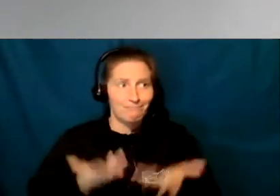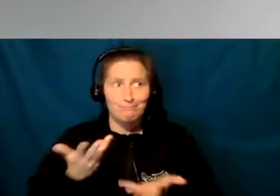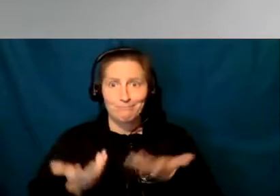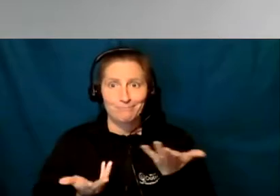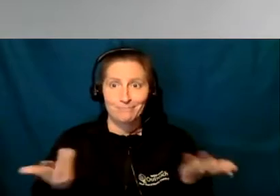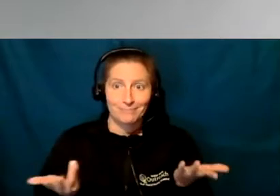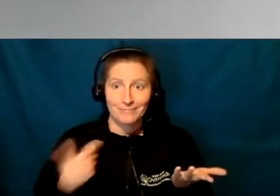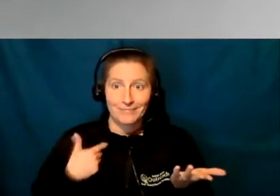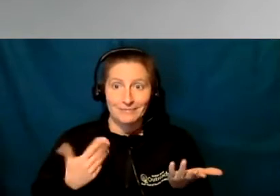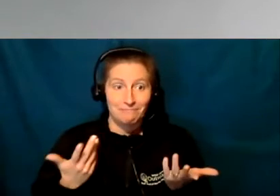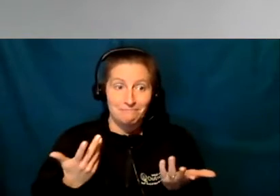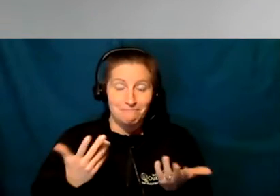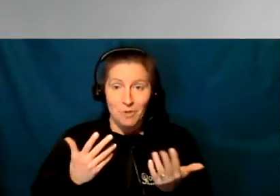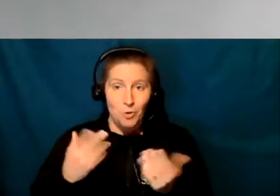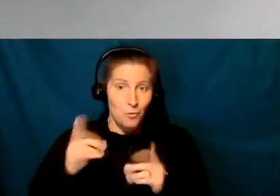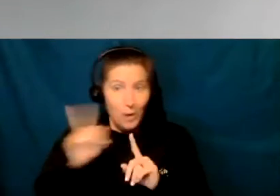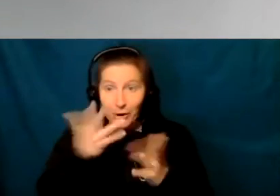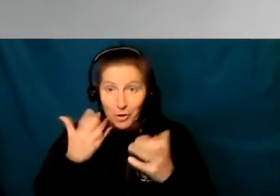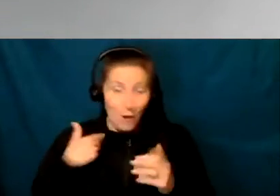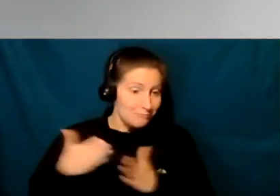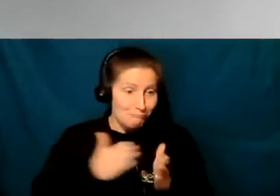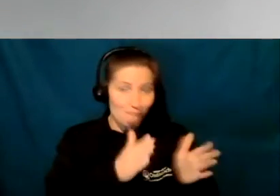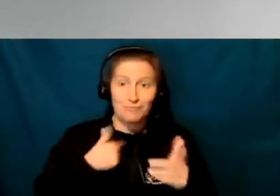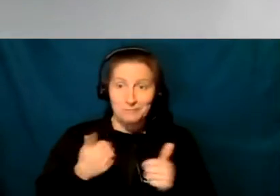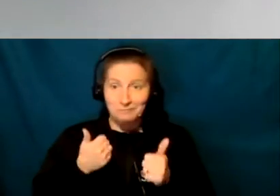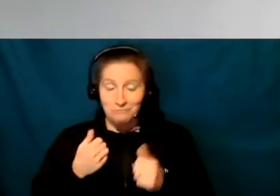pave your course and where you want to go with it. Maryann: